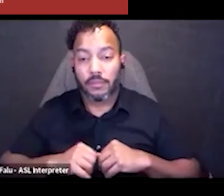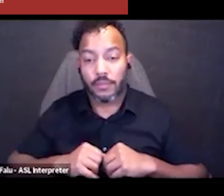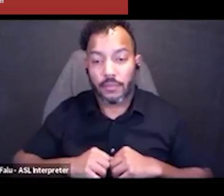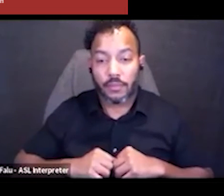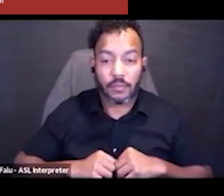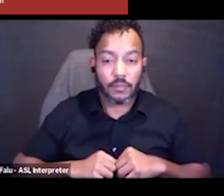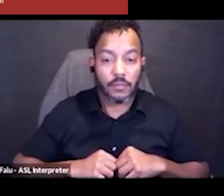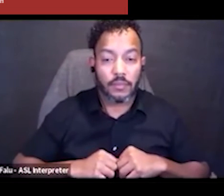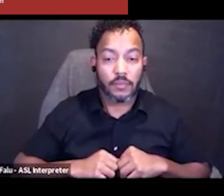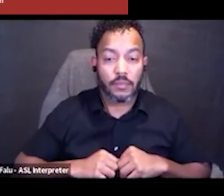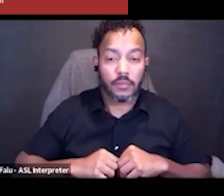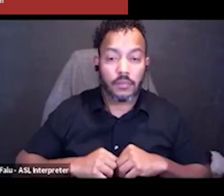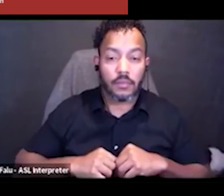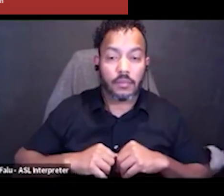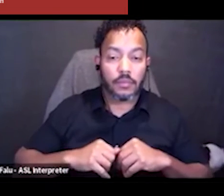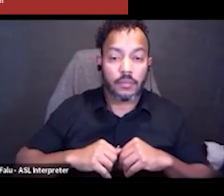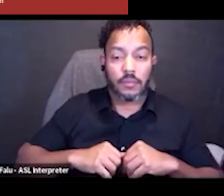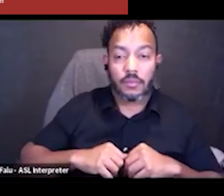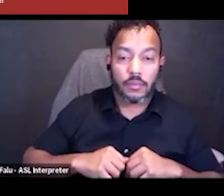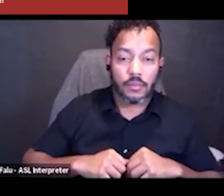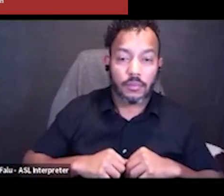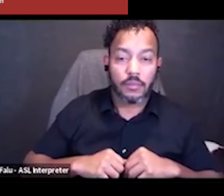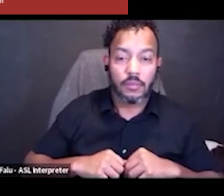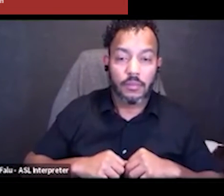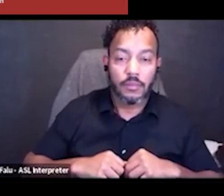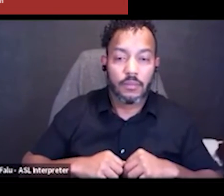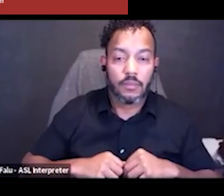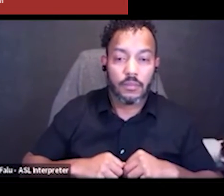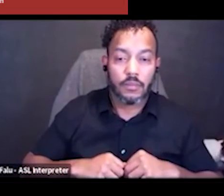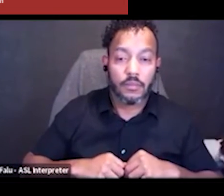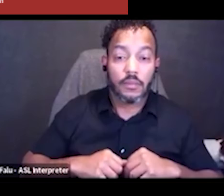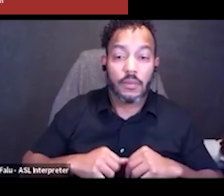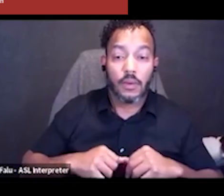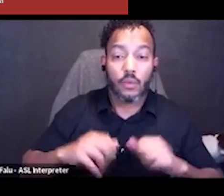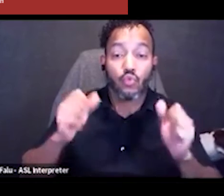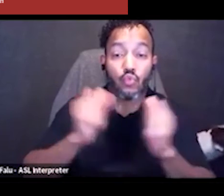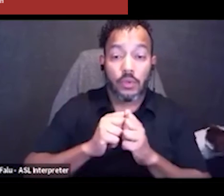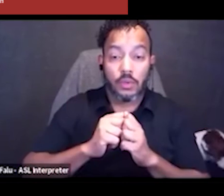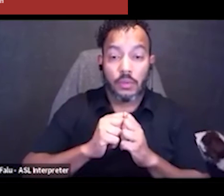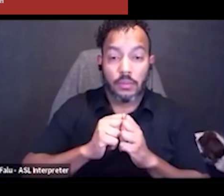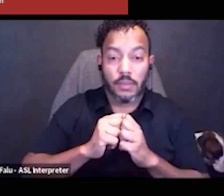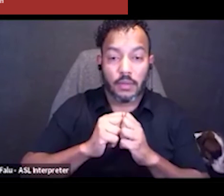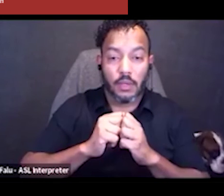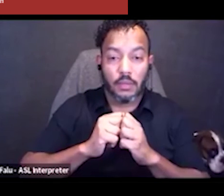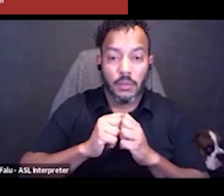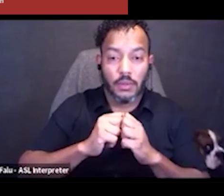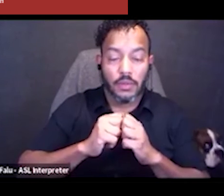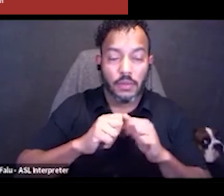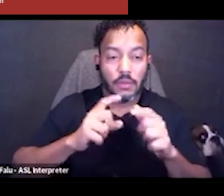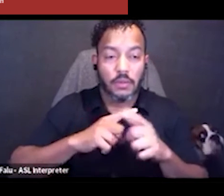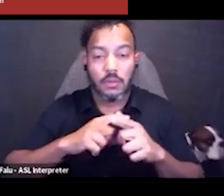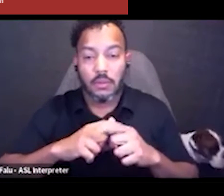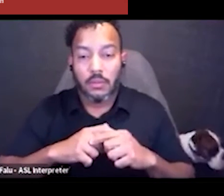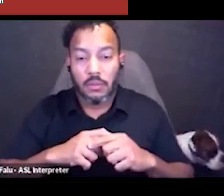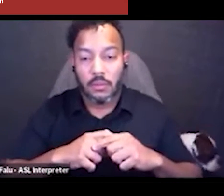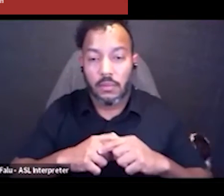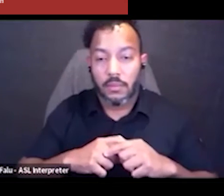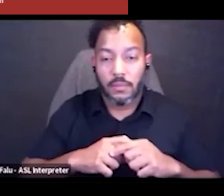So as we heard with Janni's experience that she's having right now we're seeing frequent